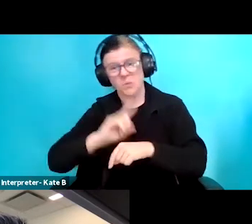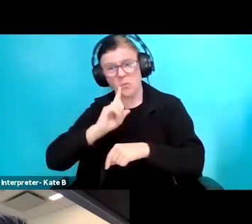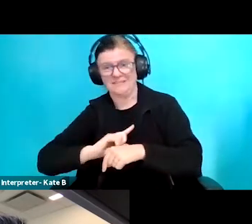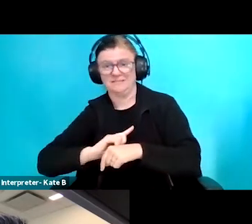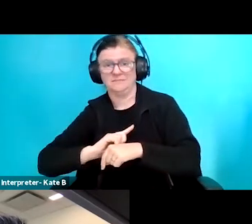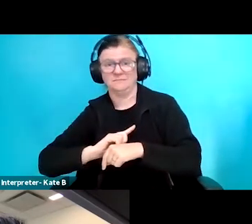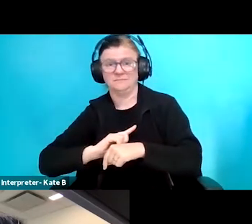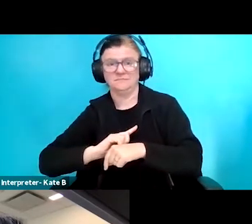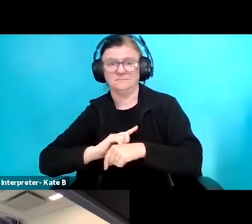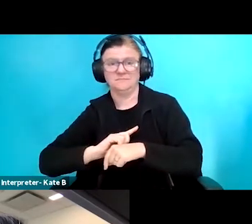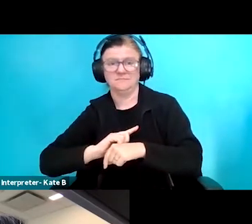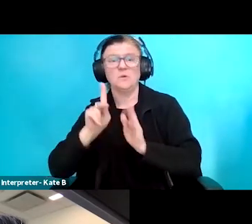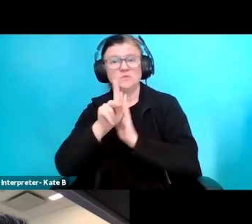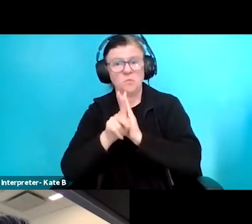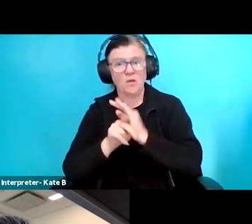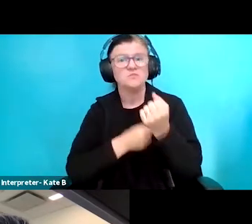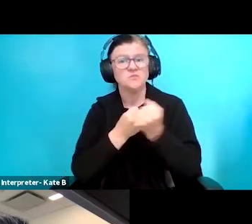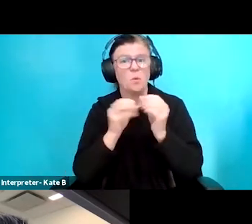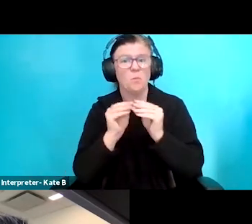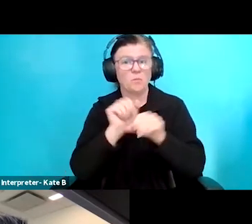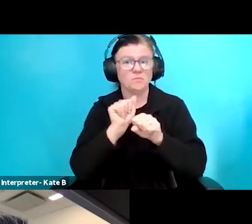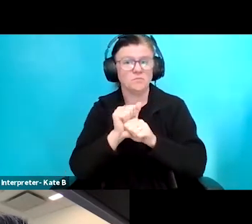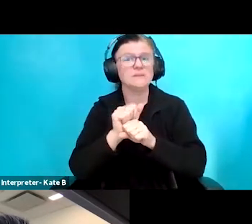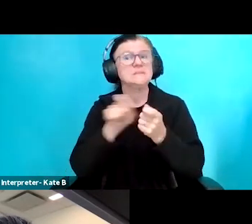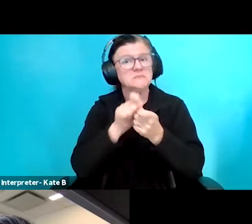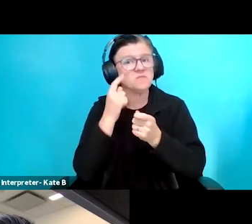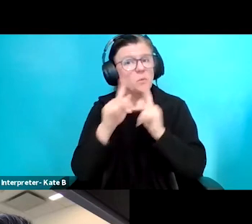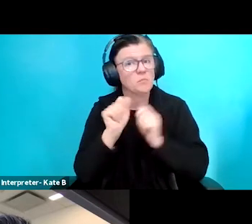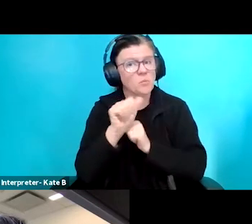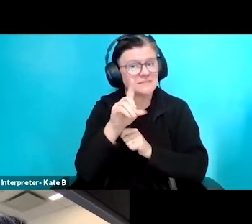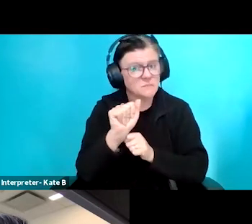So policies to support employment among people with disabilities can also reduce